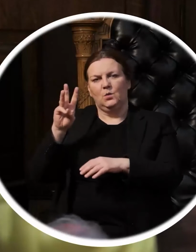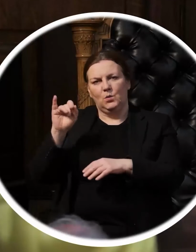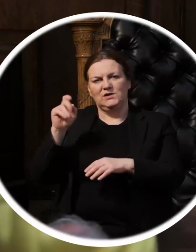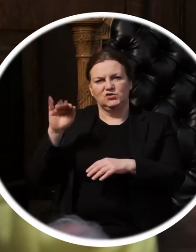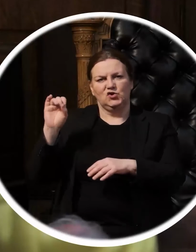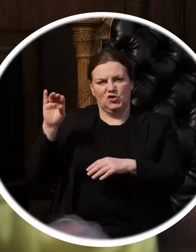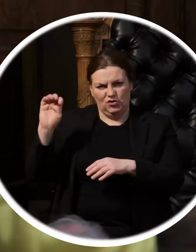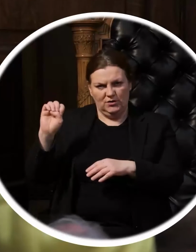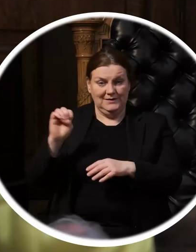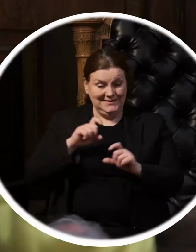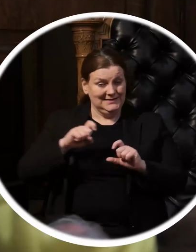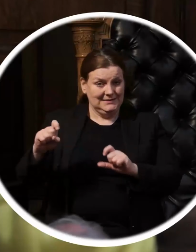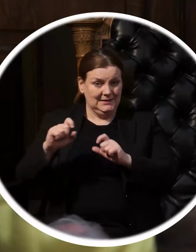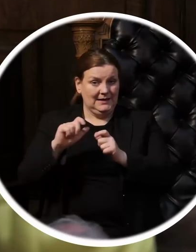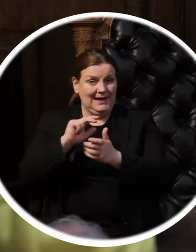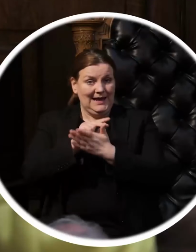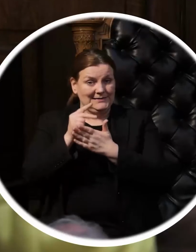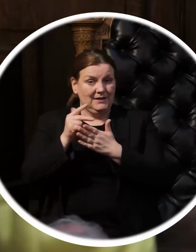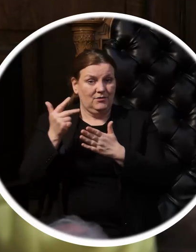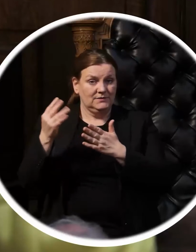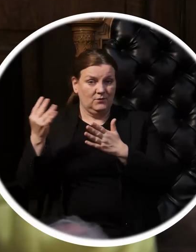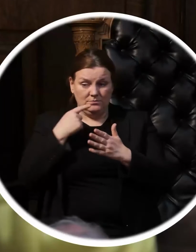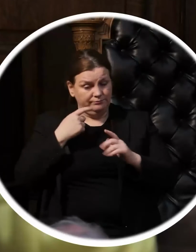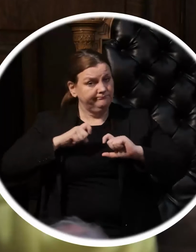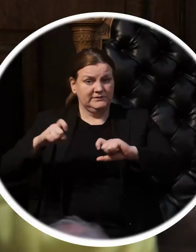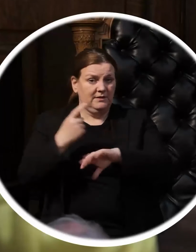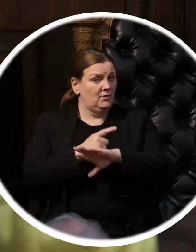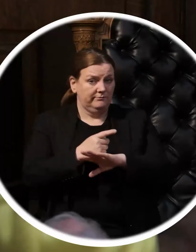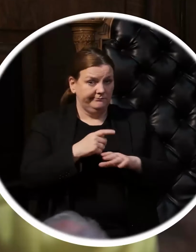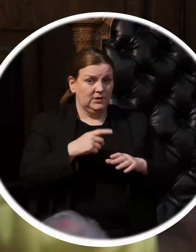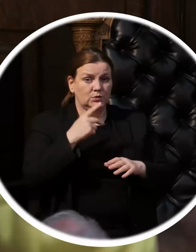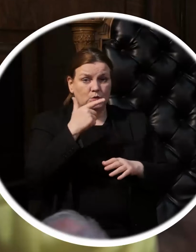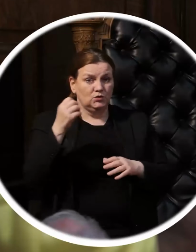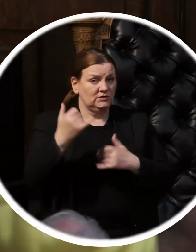Again, they're still there. They still exist, doing the job that they're intended to do nearly 200 years later.